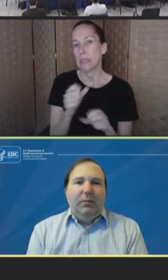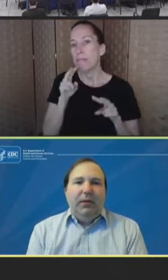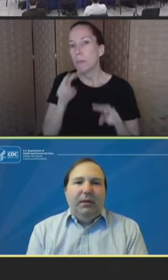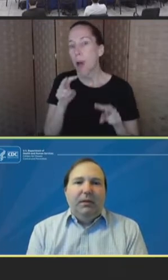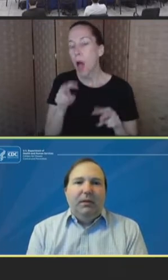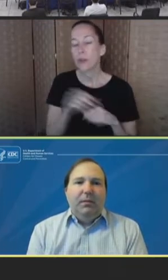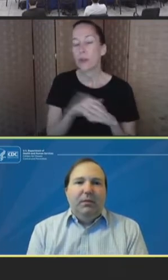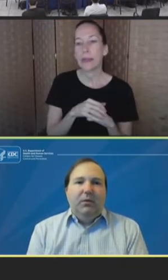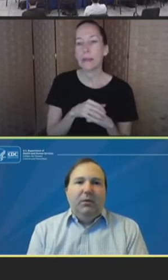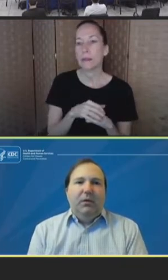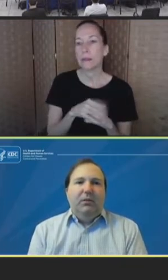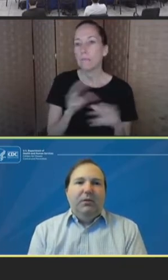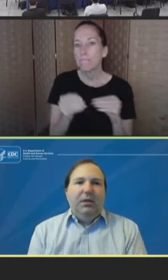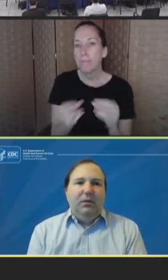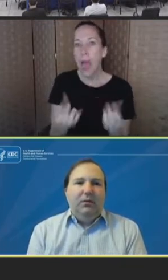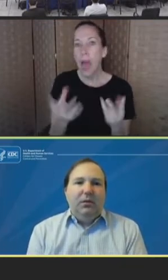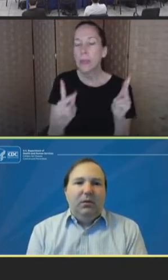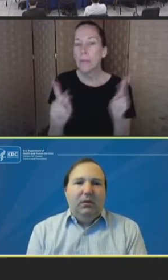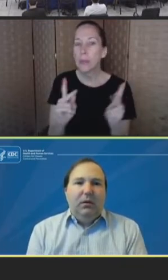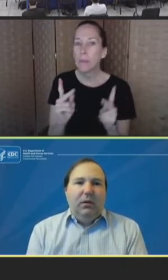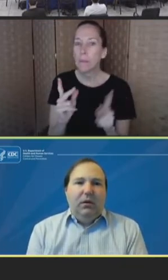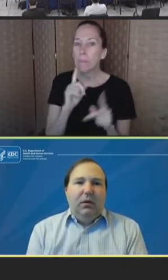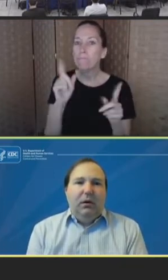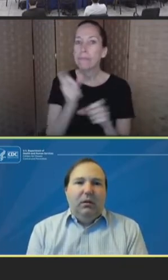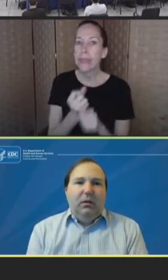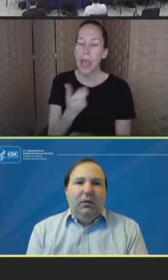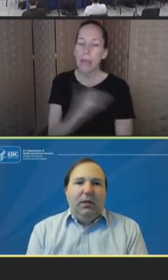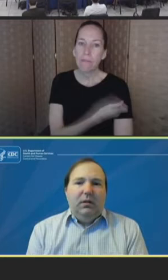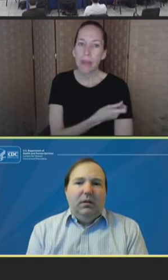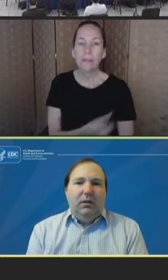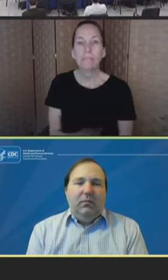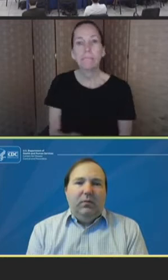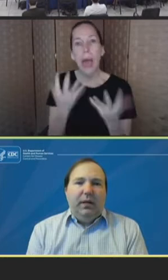have been vaccinated, how many doses they've received. So I know this data is from last